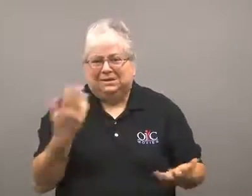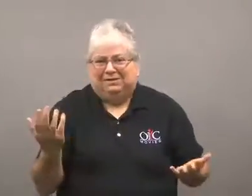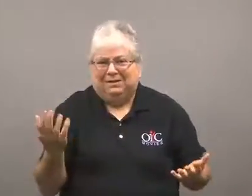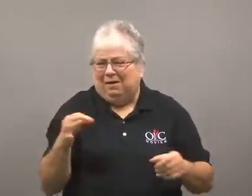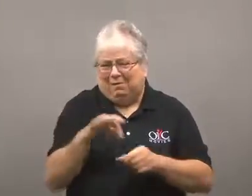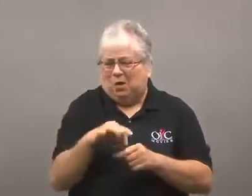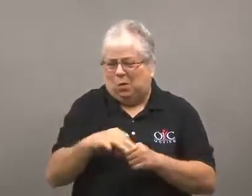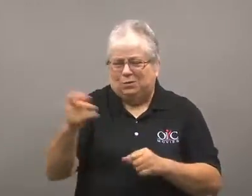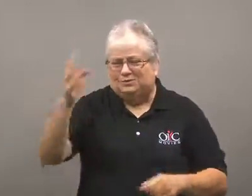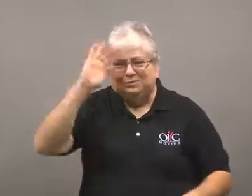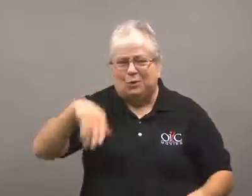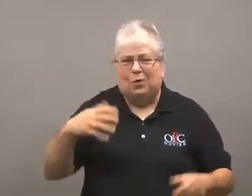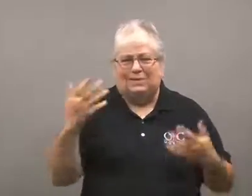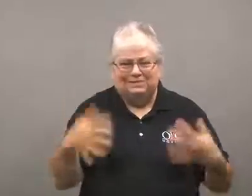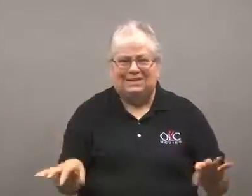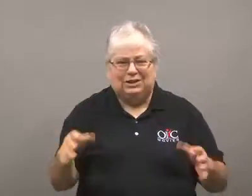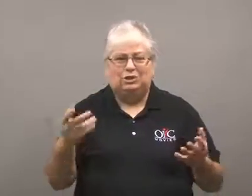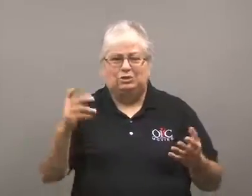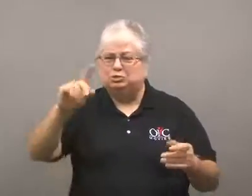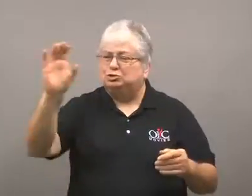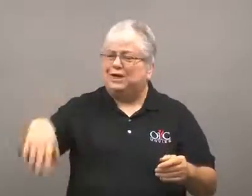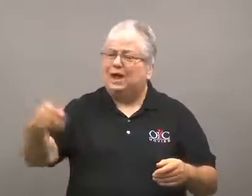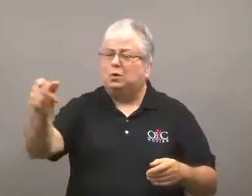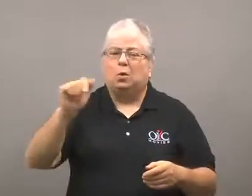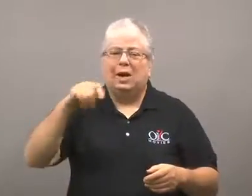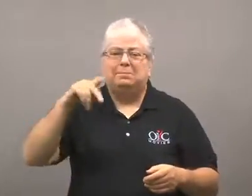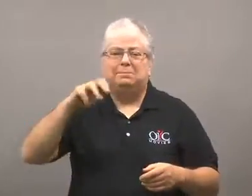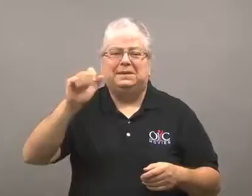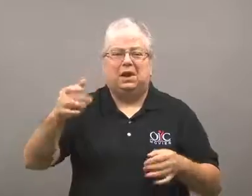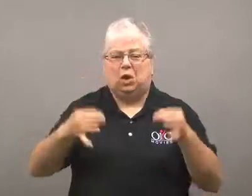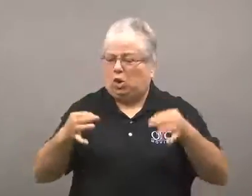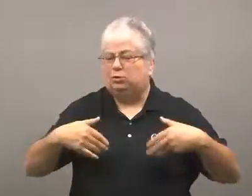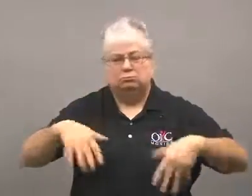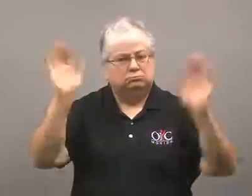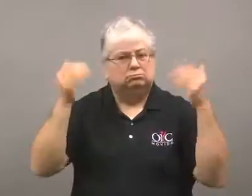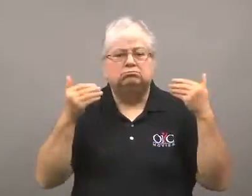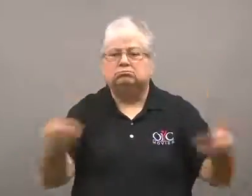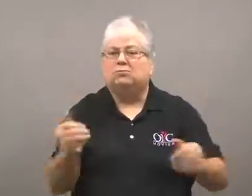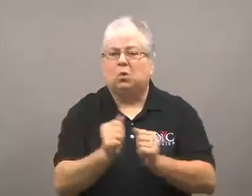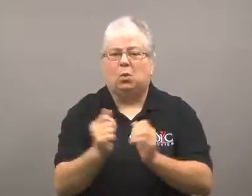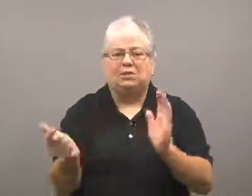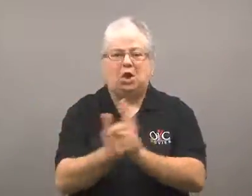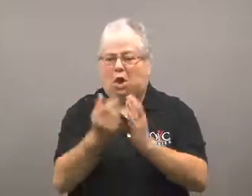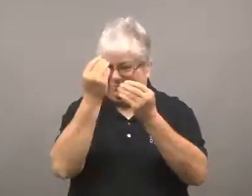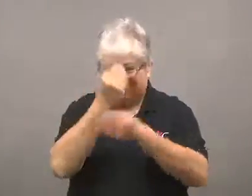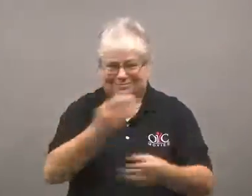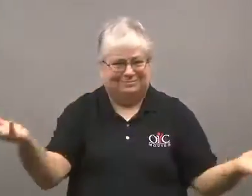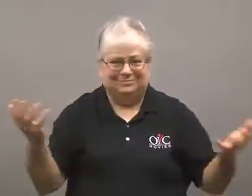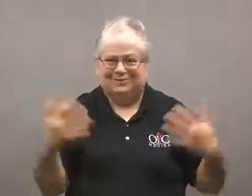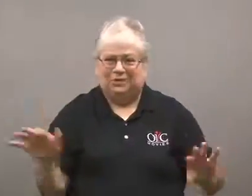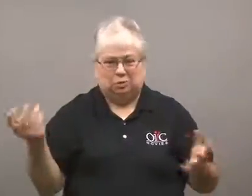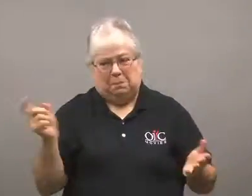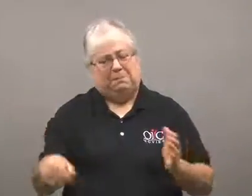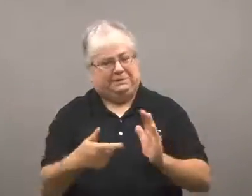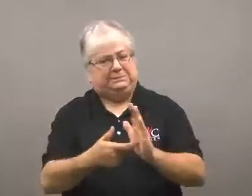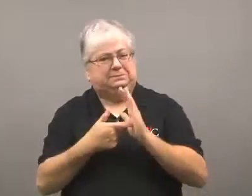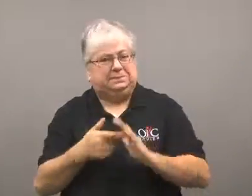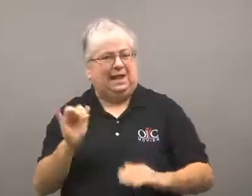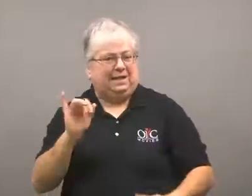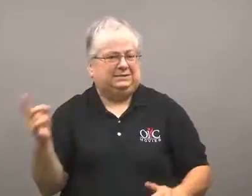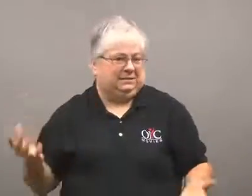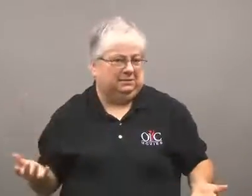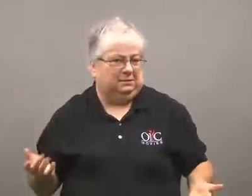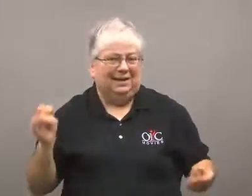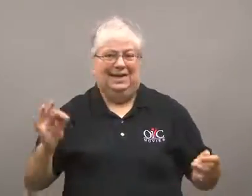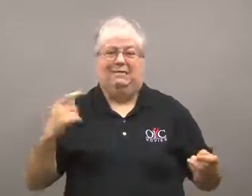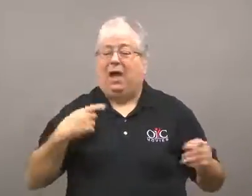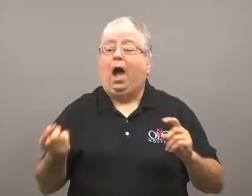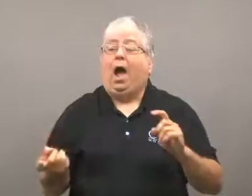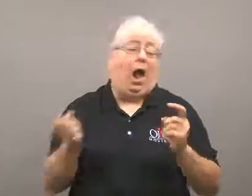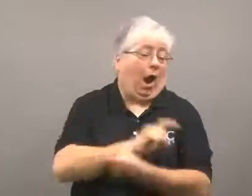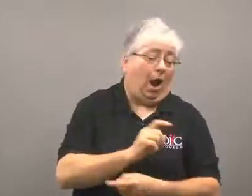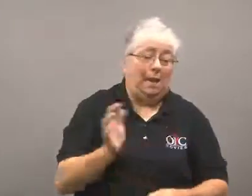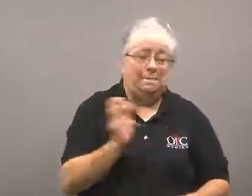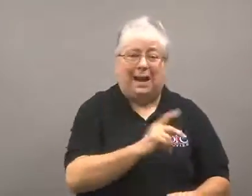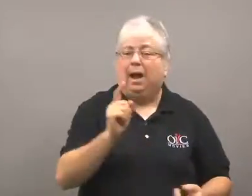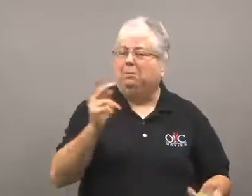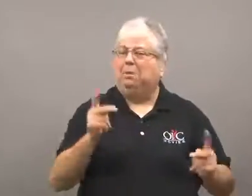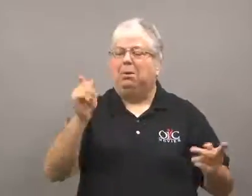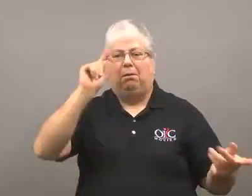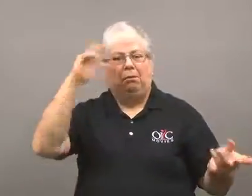voters were aware of the appeals court decision allowing the law to proceed.